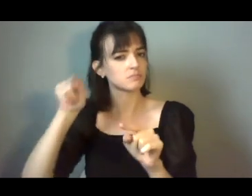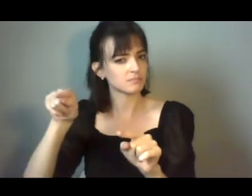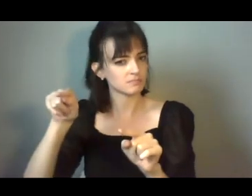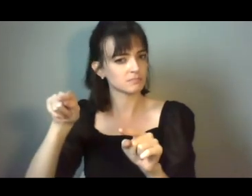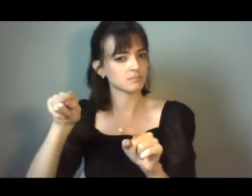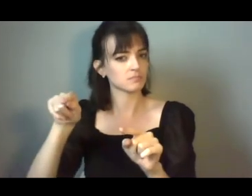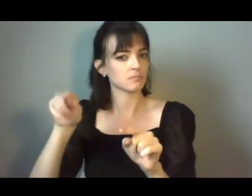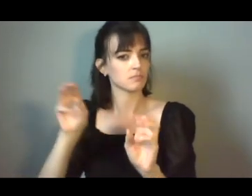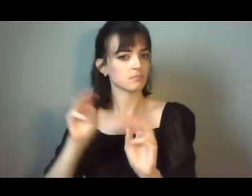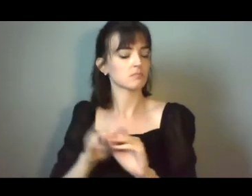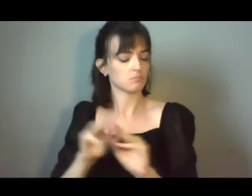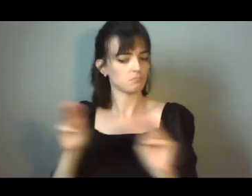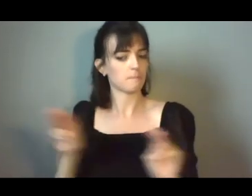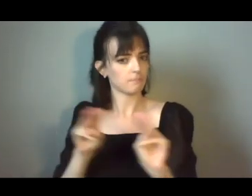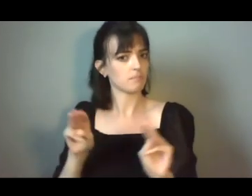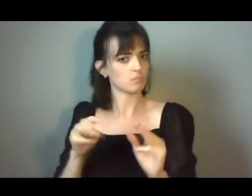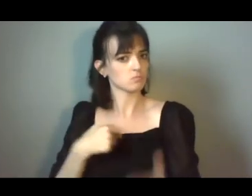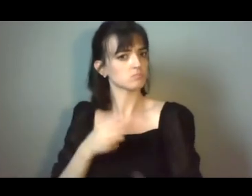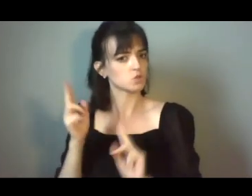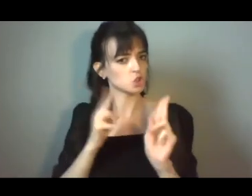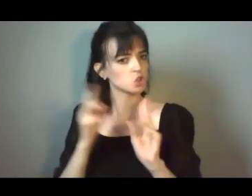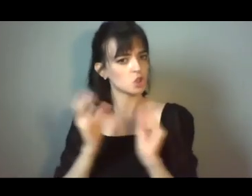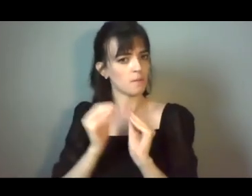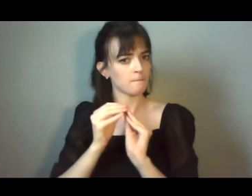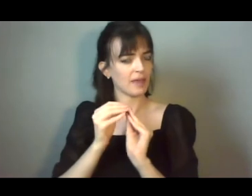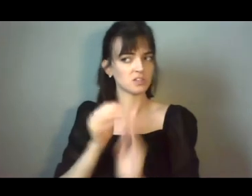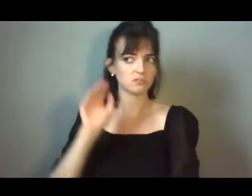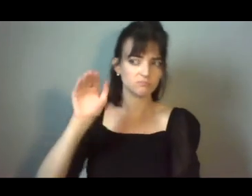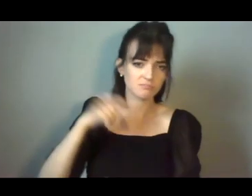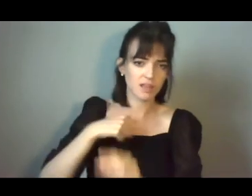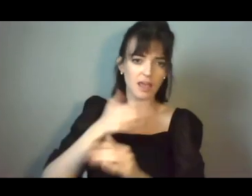highlight and bring to the attention of the those who can make that available.